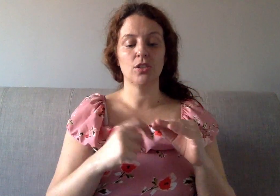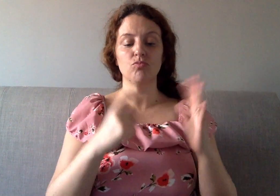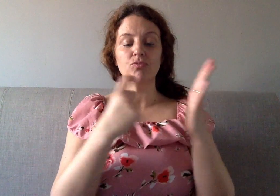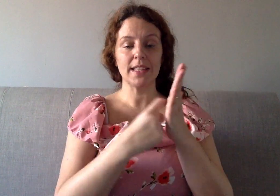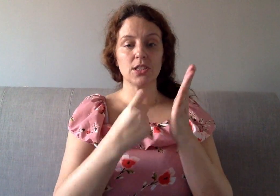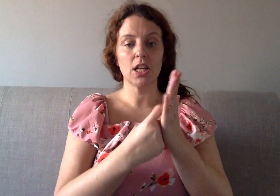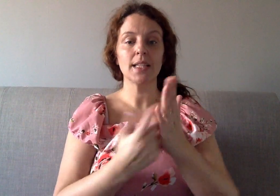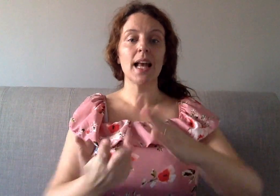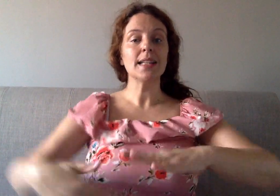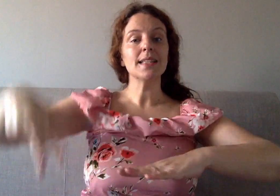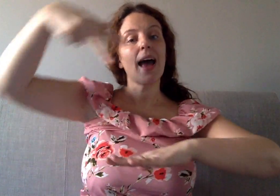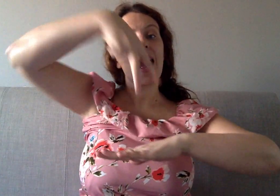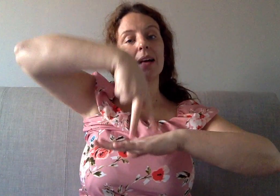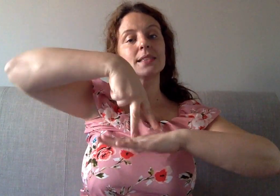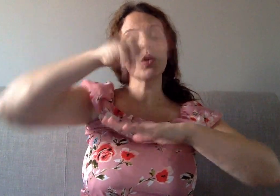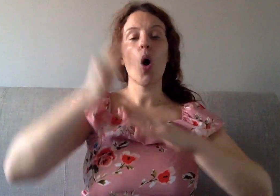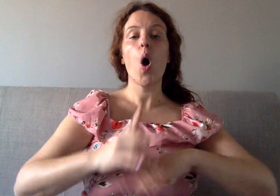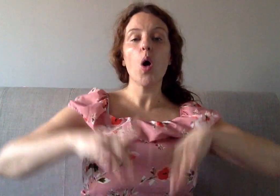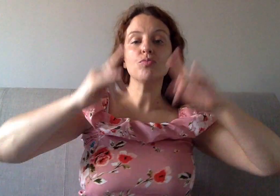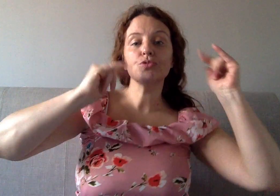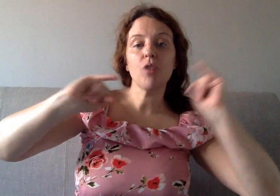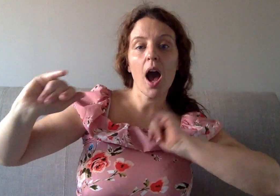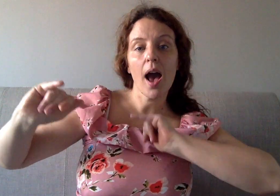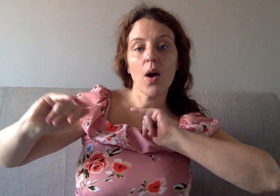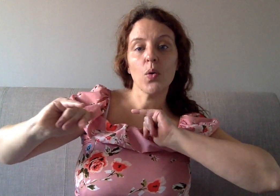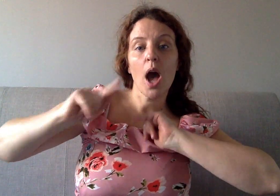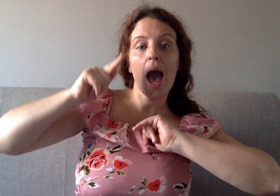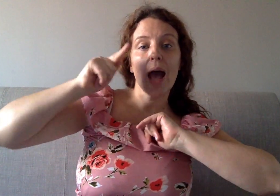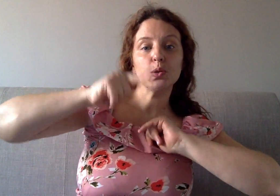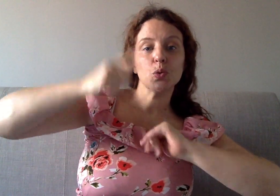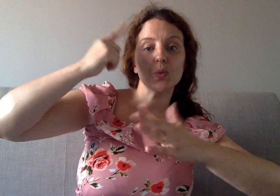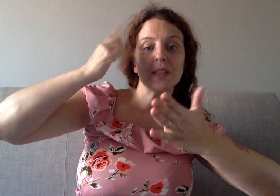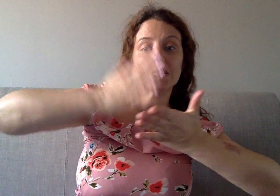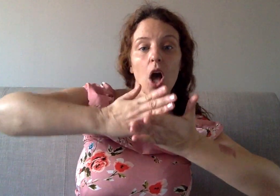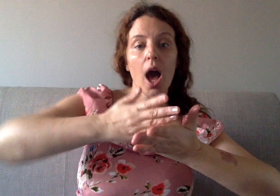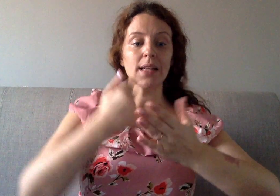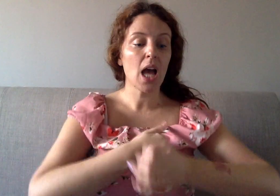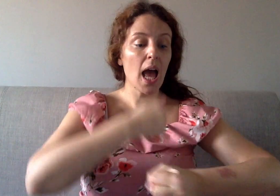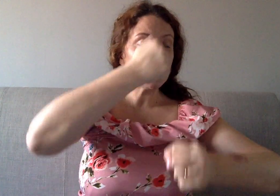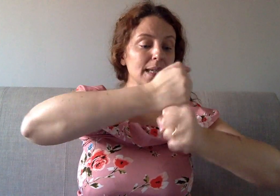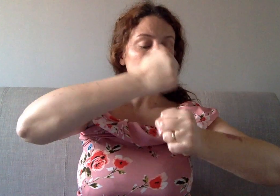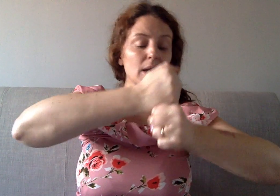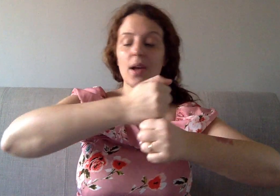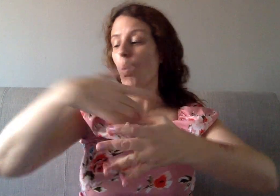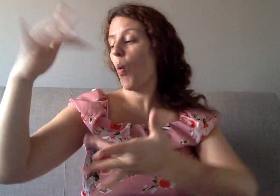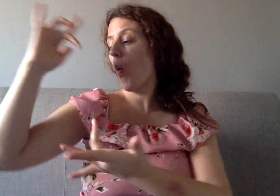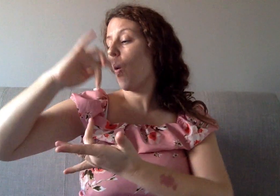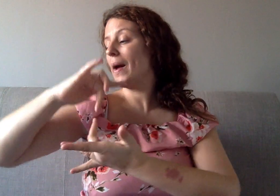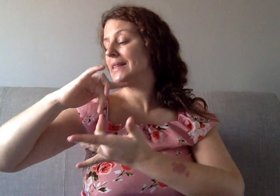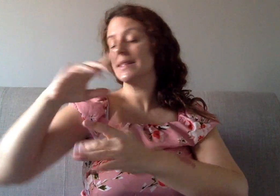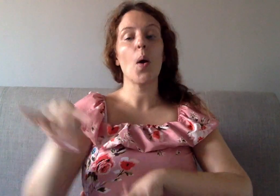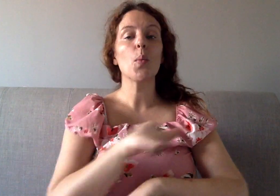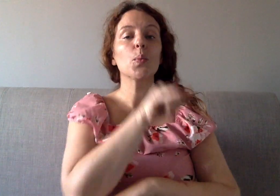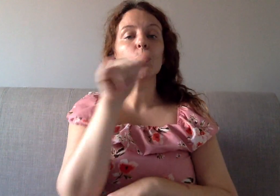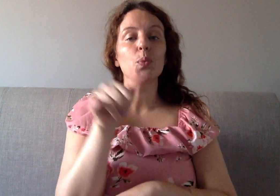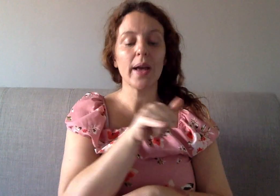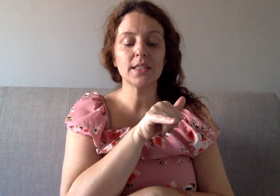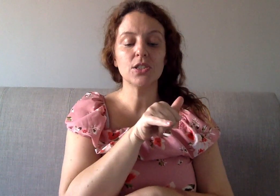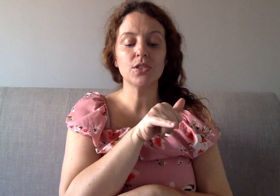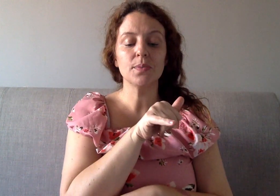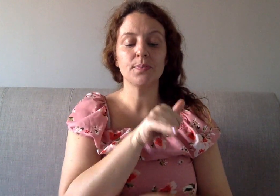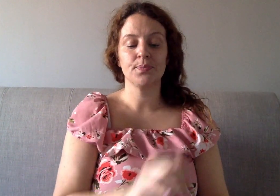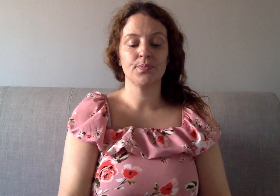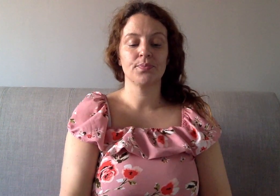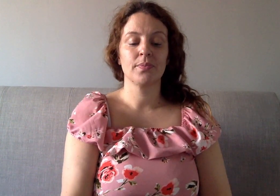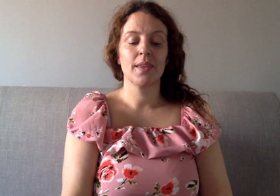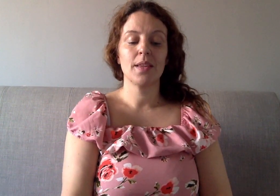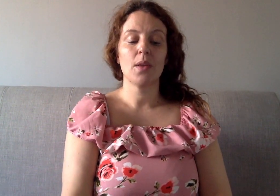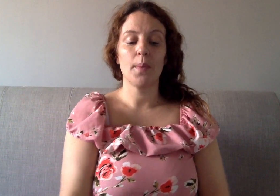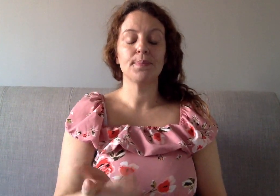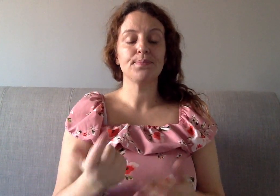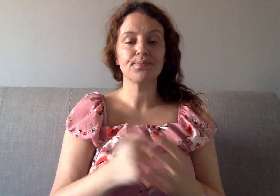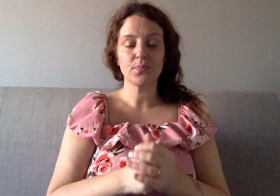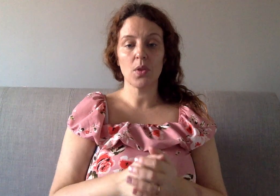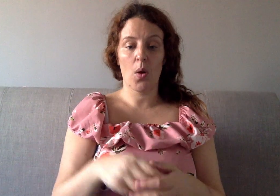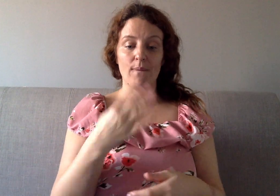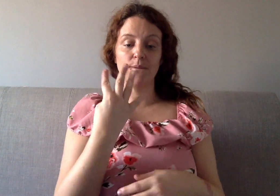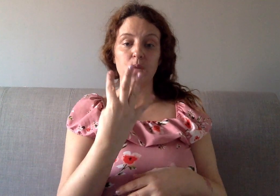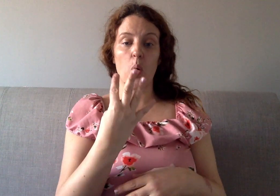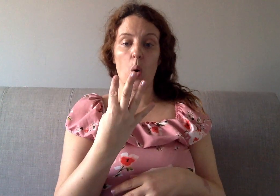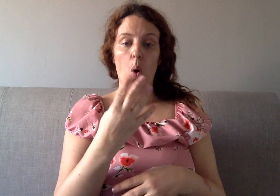Imagine Richard stands on trial and you decide whether he is guilty or innocent.